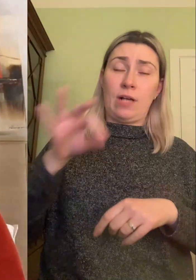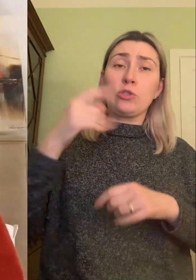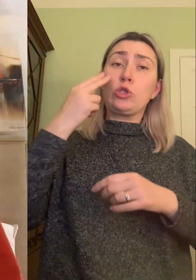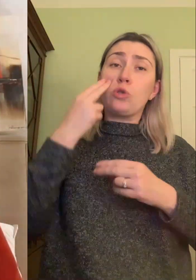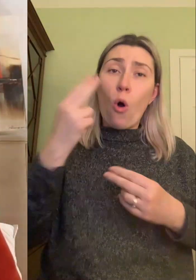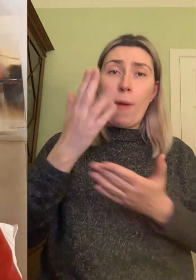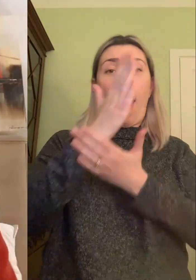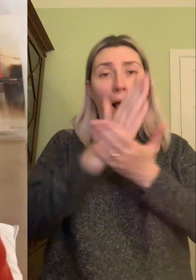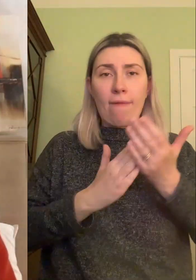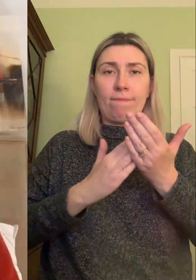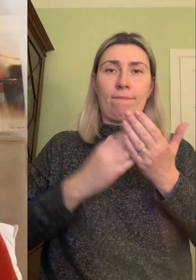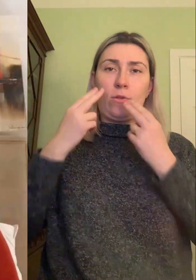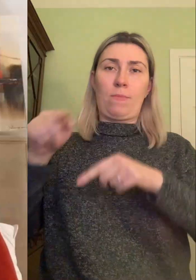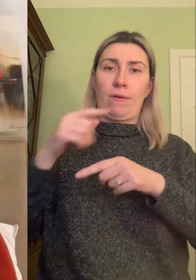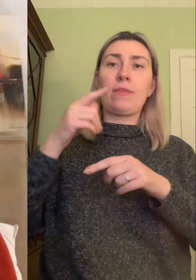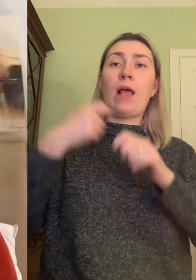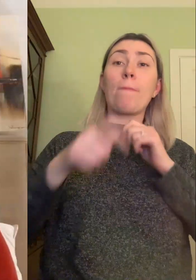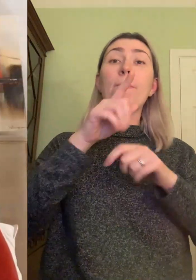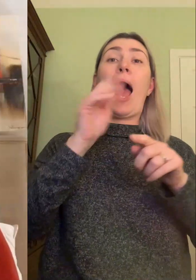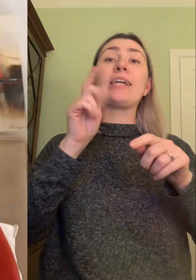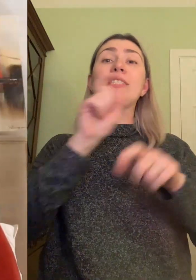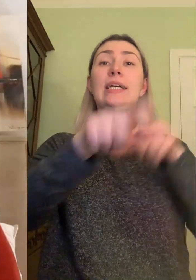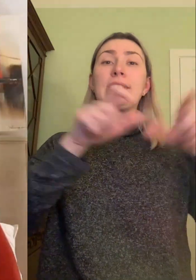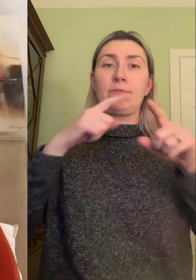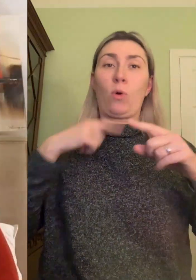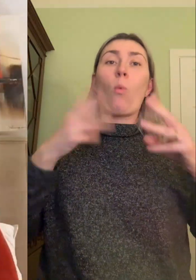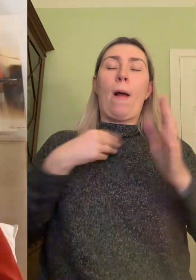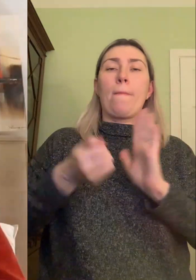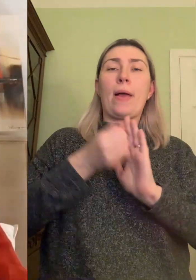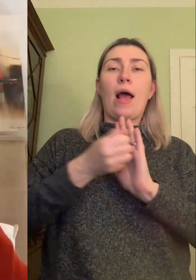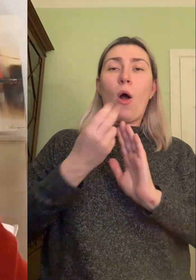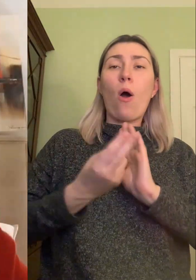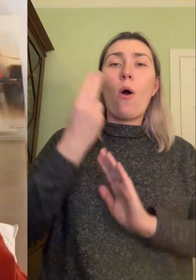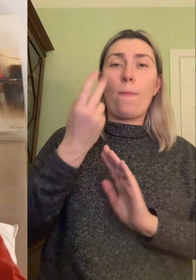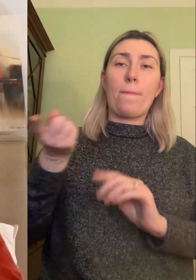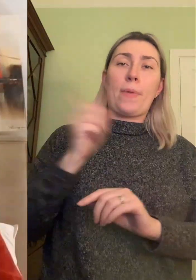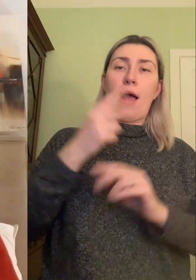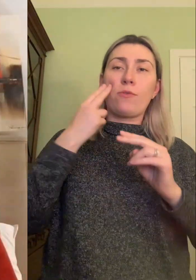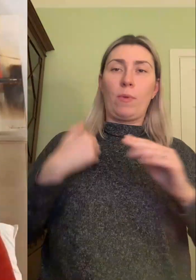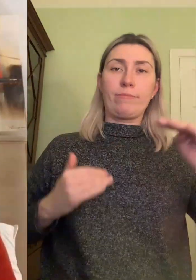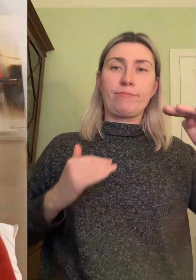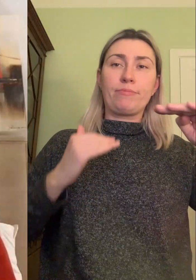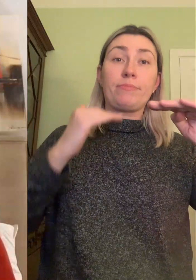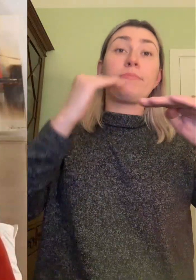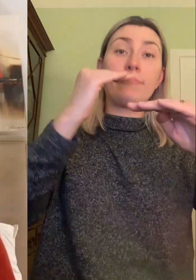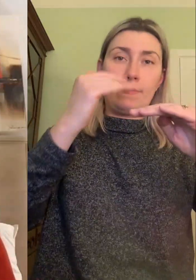the normal dose that patients get on this trial, and then, build it back up to the normal level